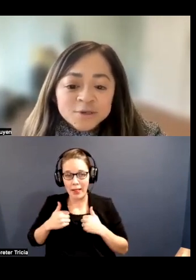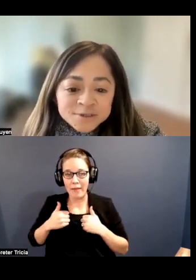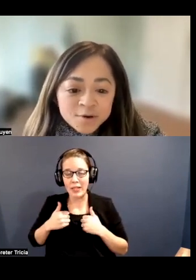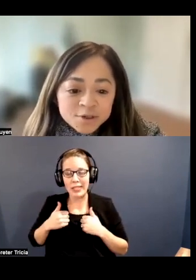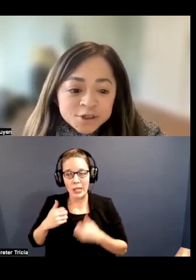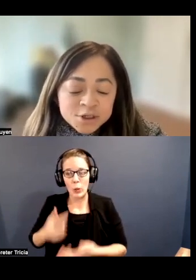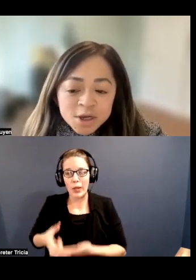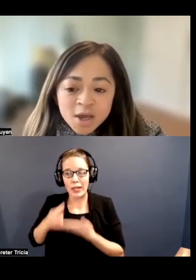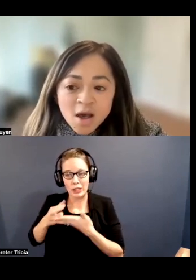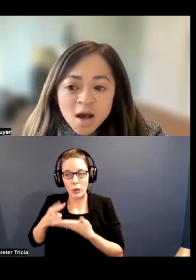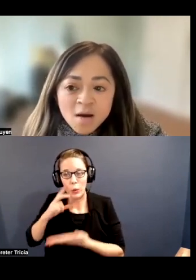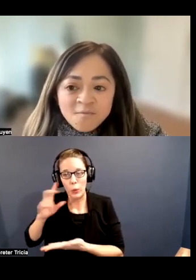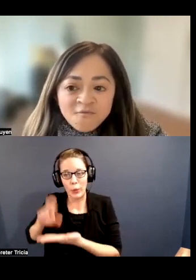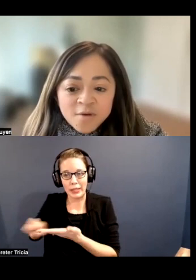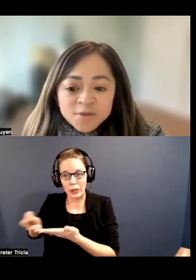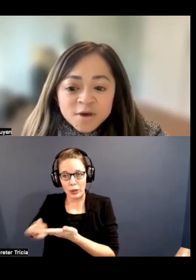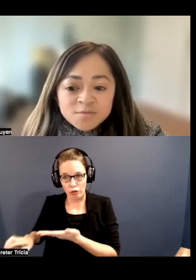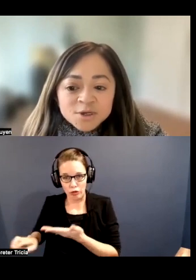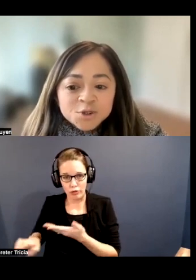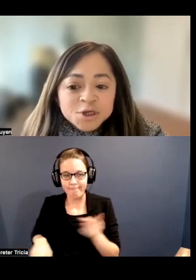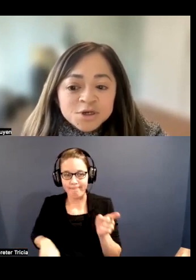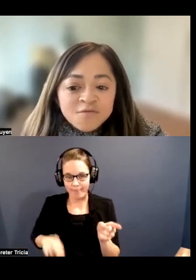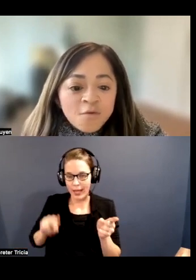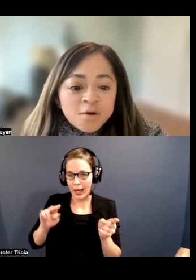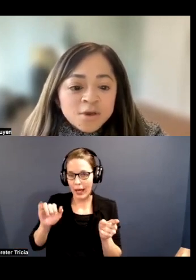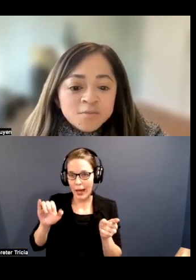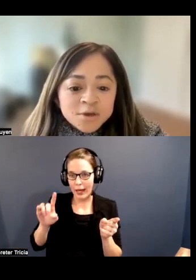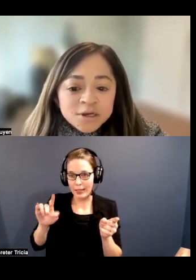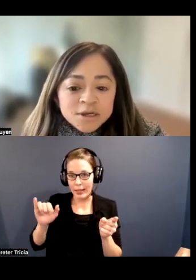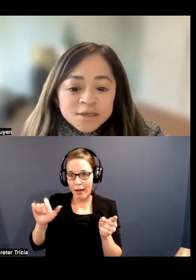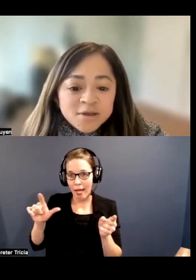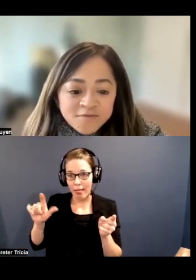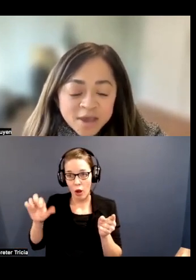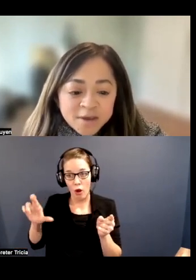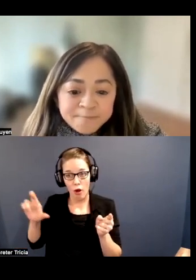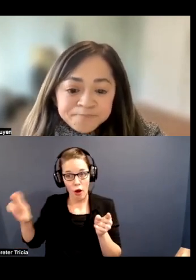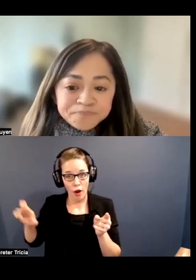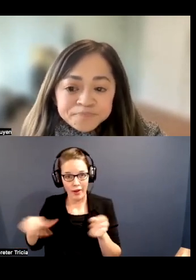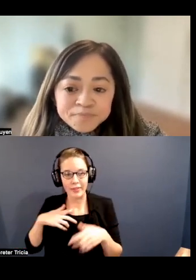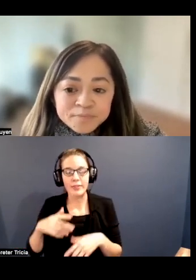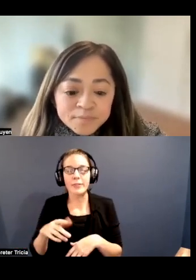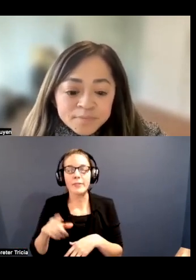Research from the Administration for Community Living.